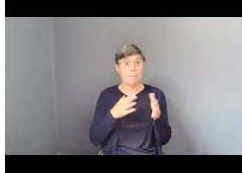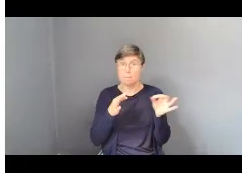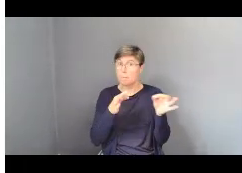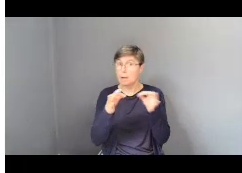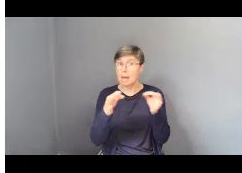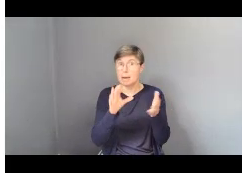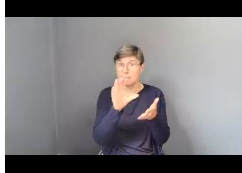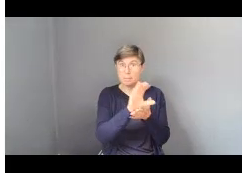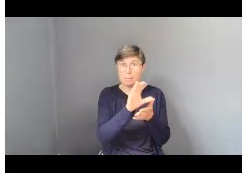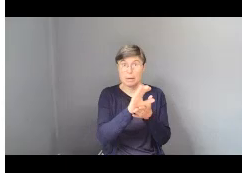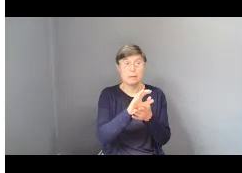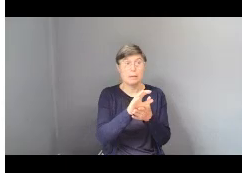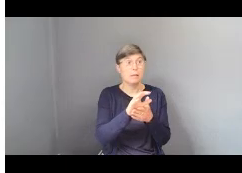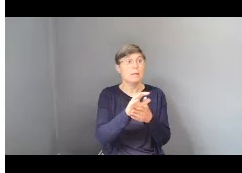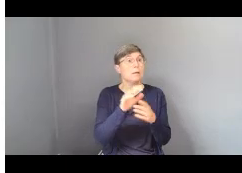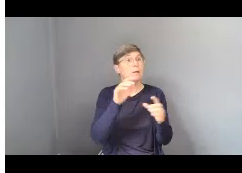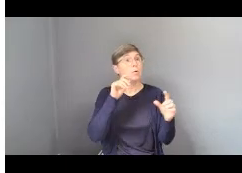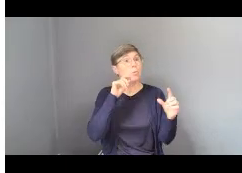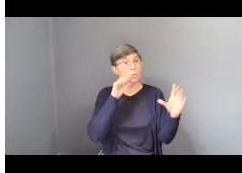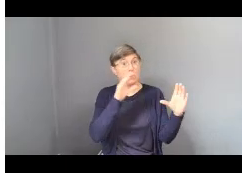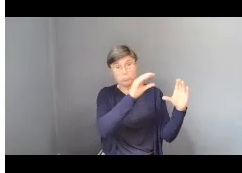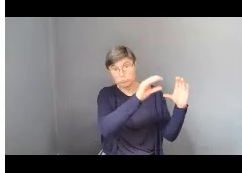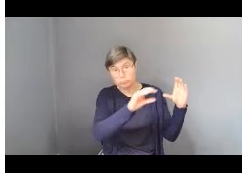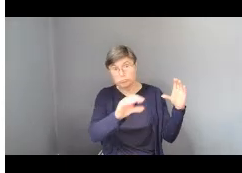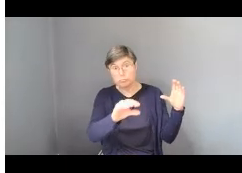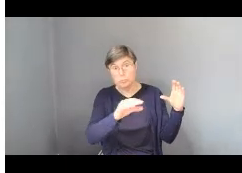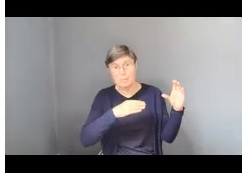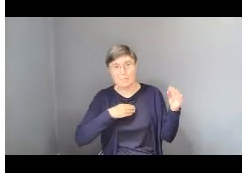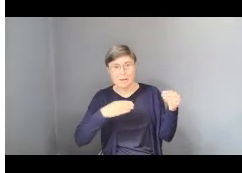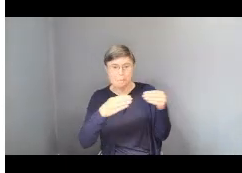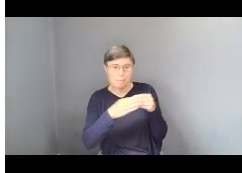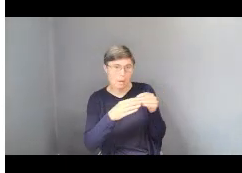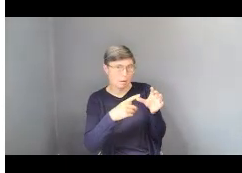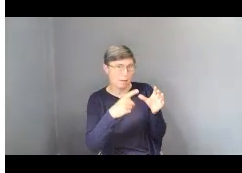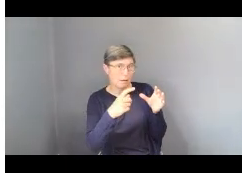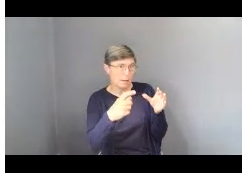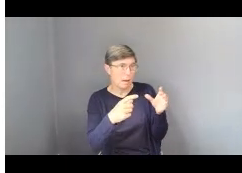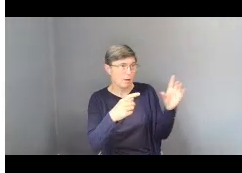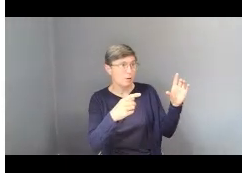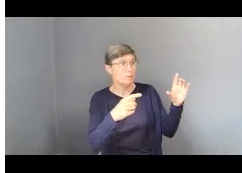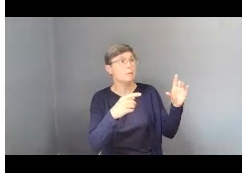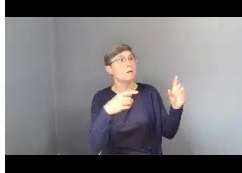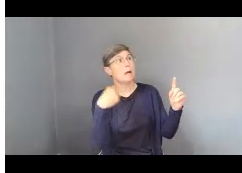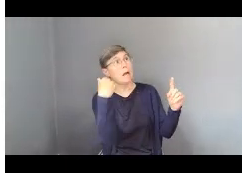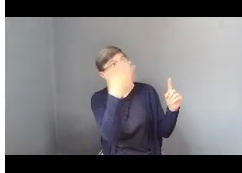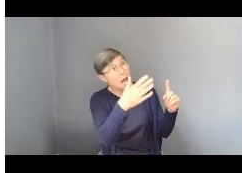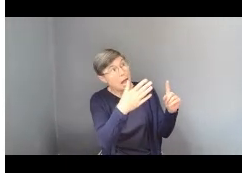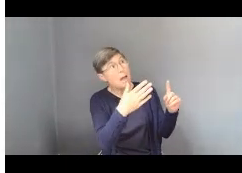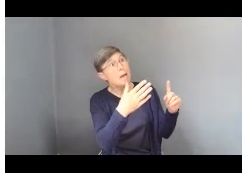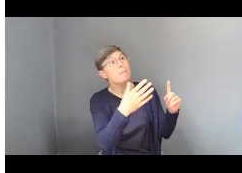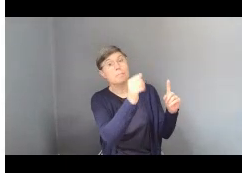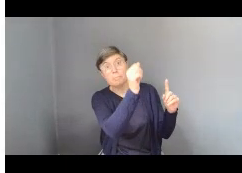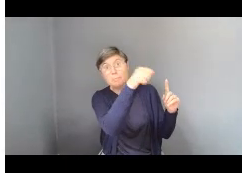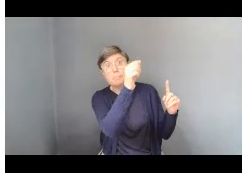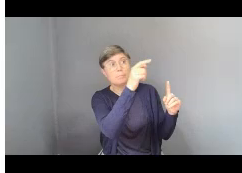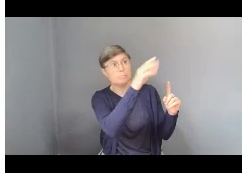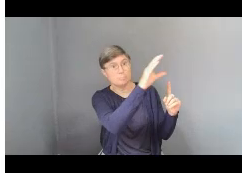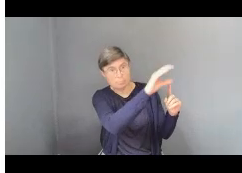nominated bank account, and once received, they can then pay their provider's invoice.